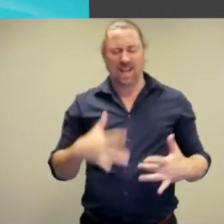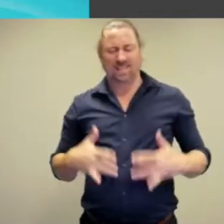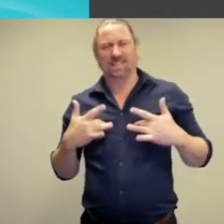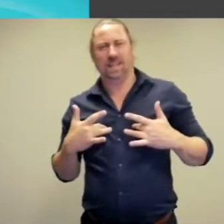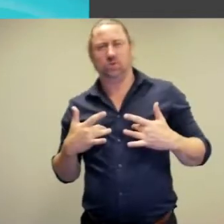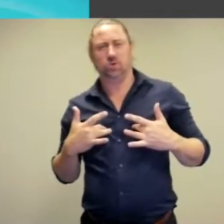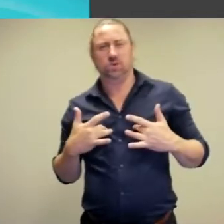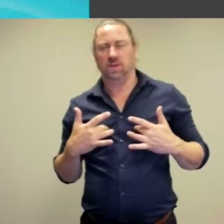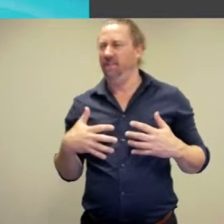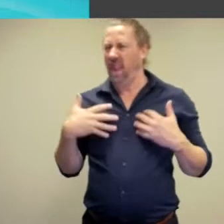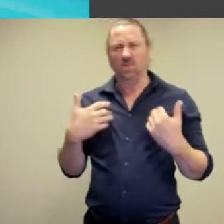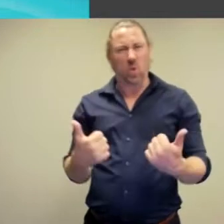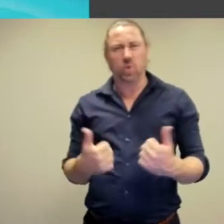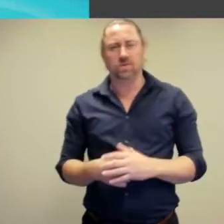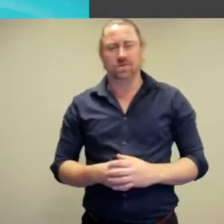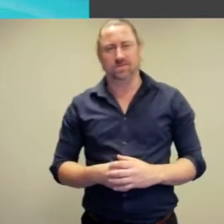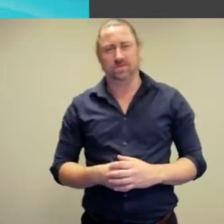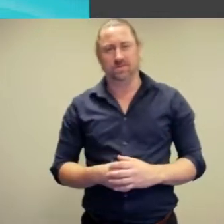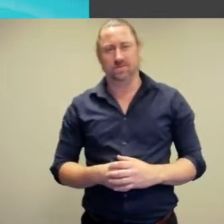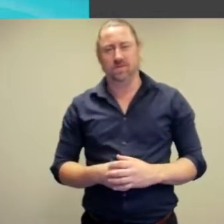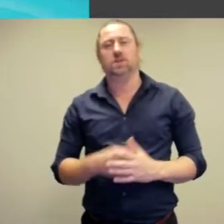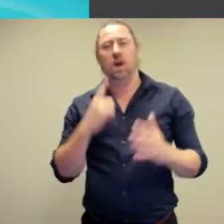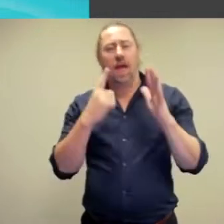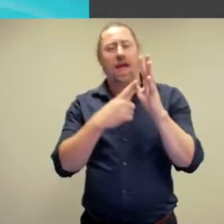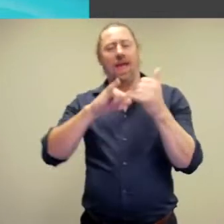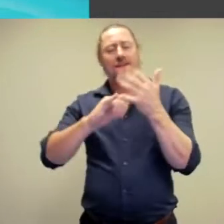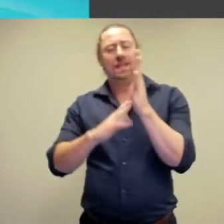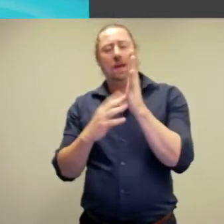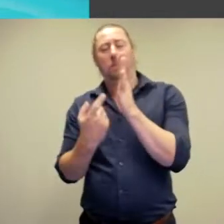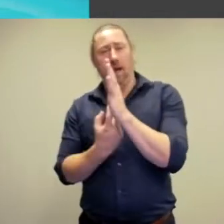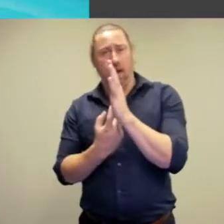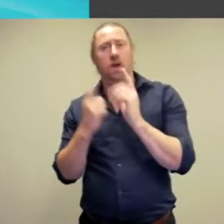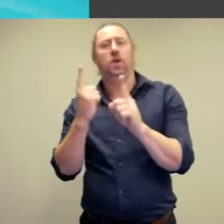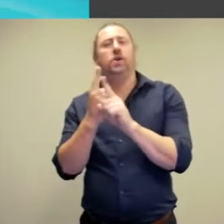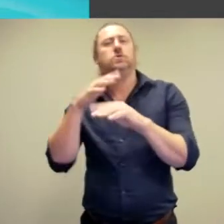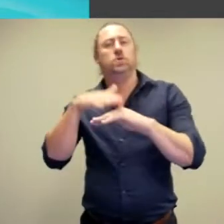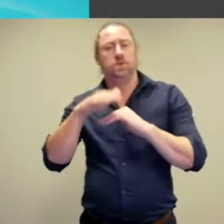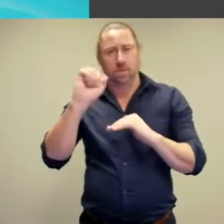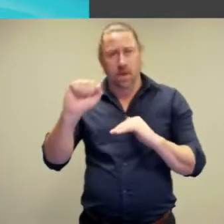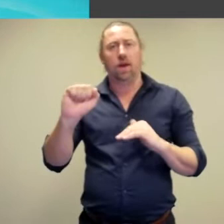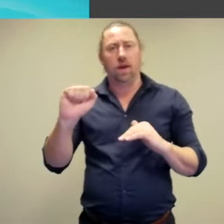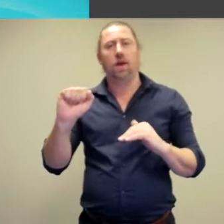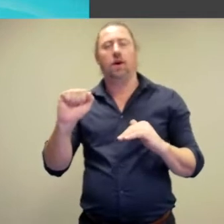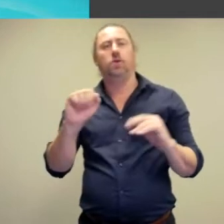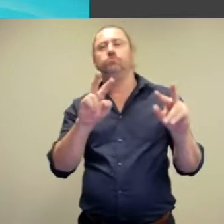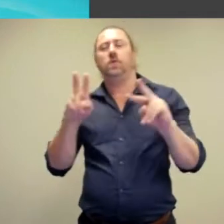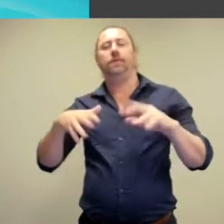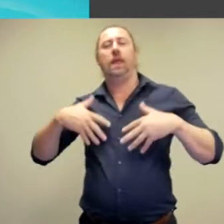Feels Good'. So ASMR refers